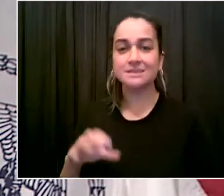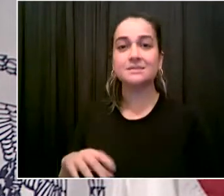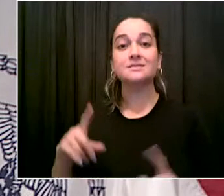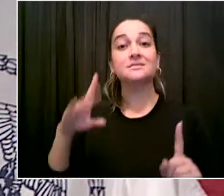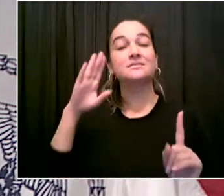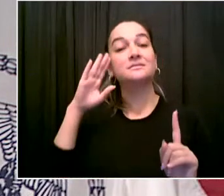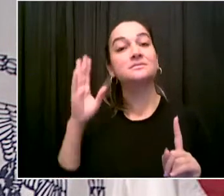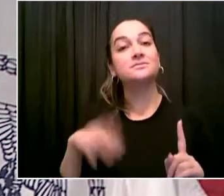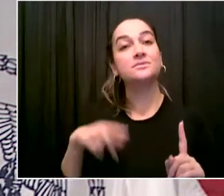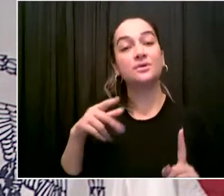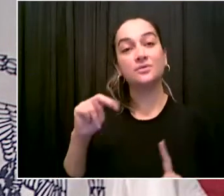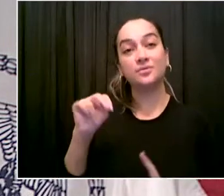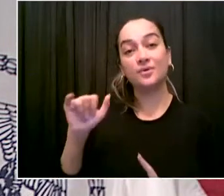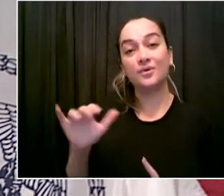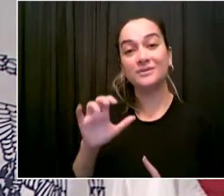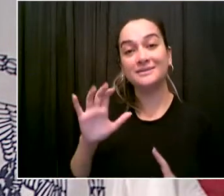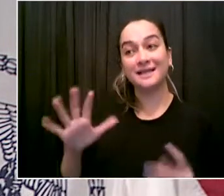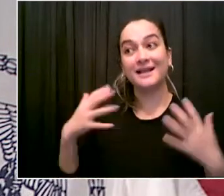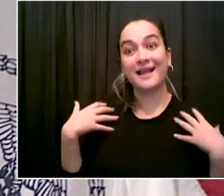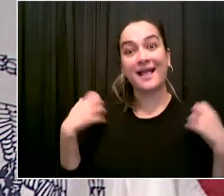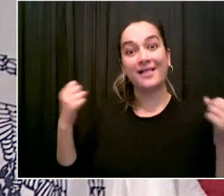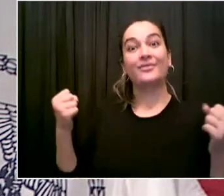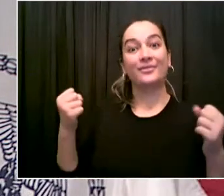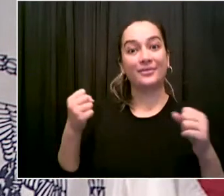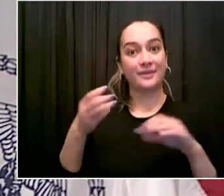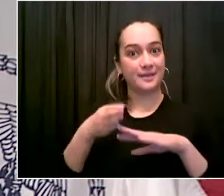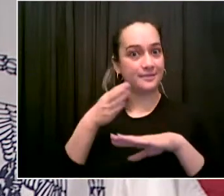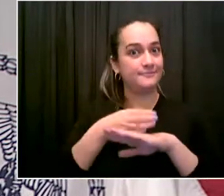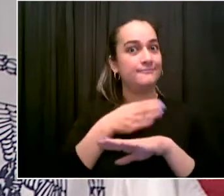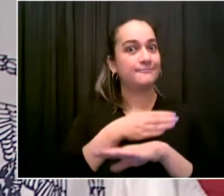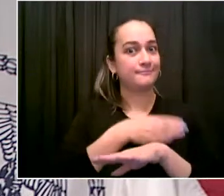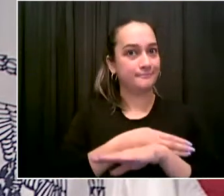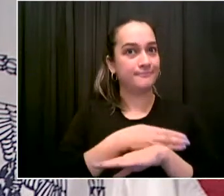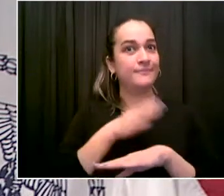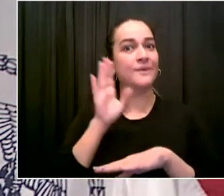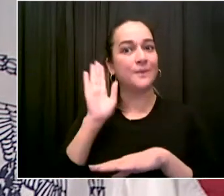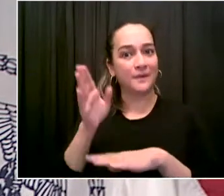RECOVERY ITSELF WILL MAKE US SAFER. RECOVERY EQUALS